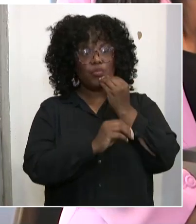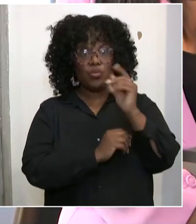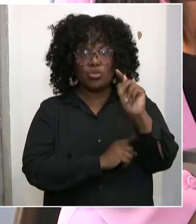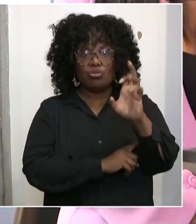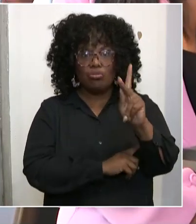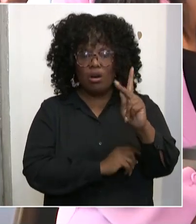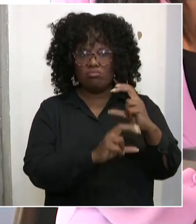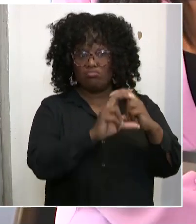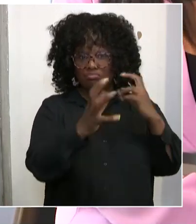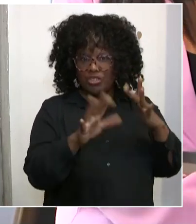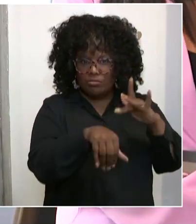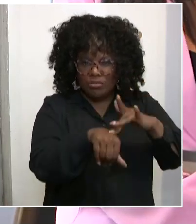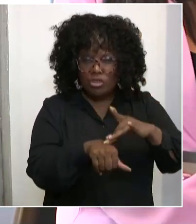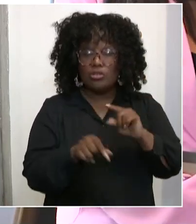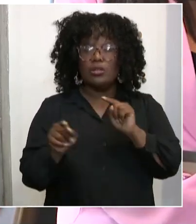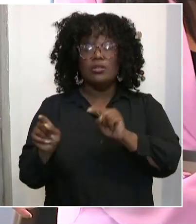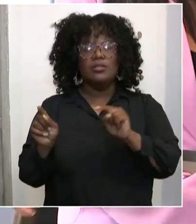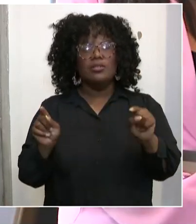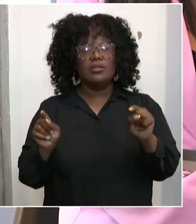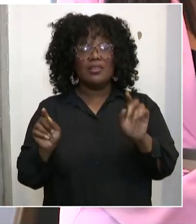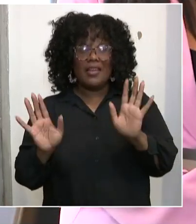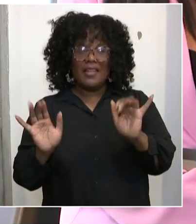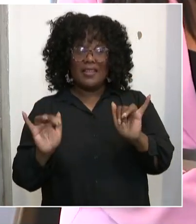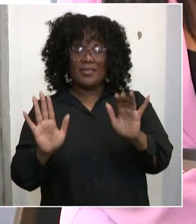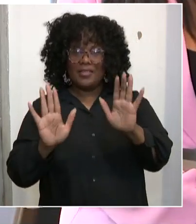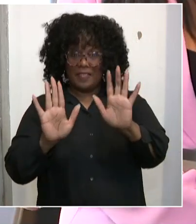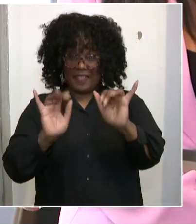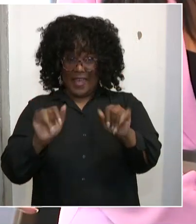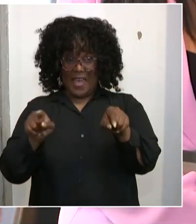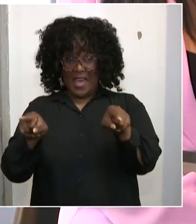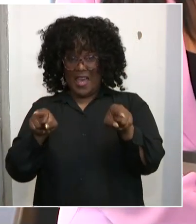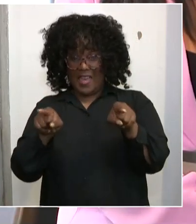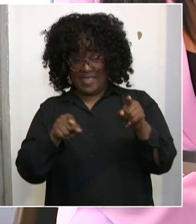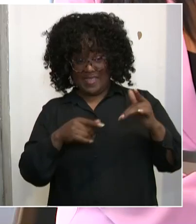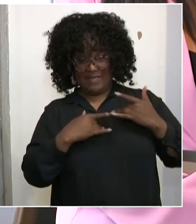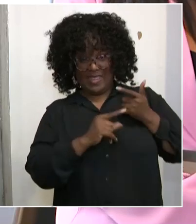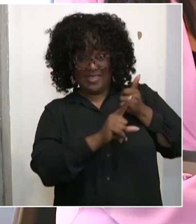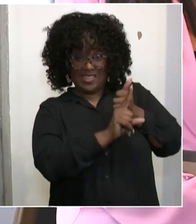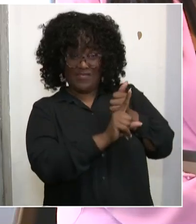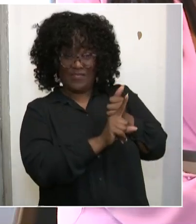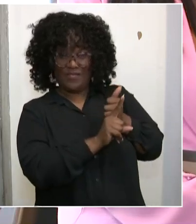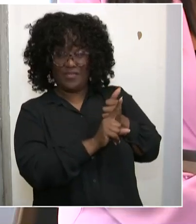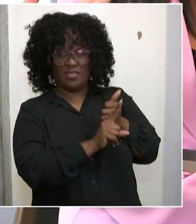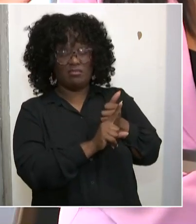and it's for the United States Army in celebrating its 250 years. So, uh,